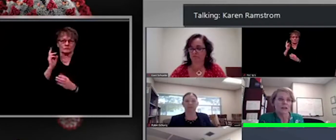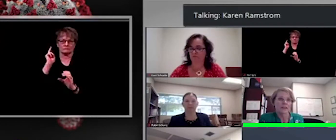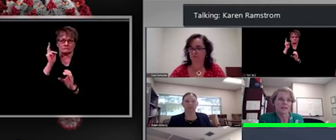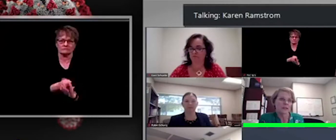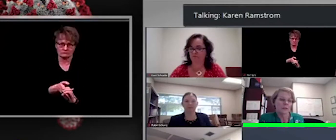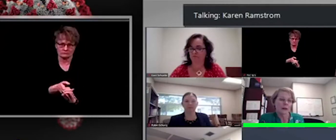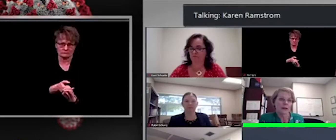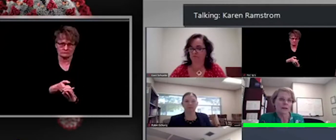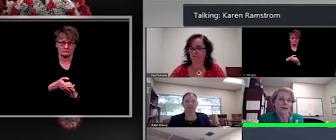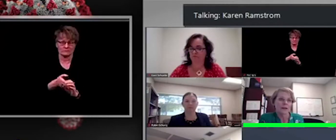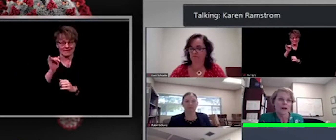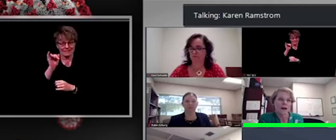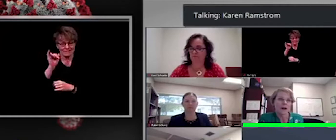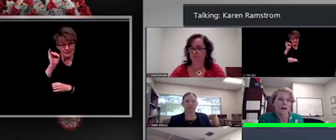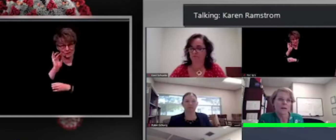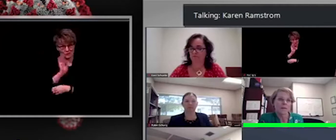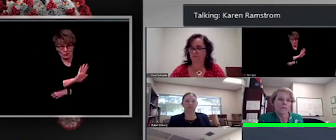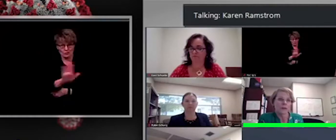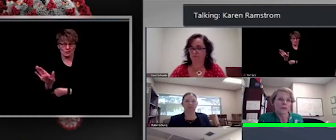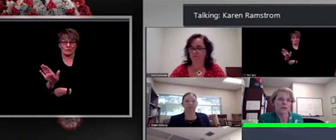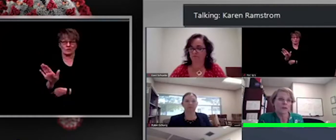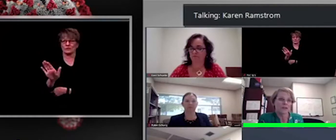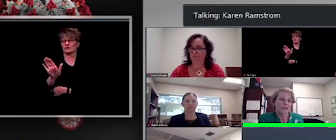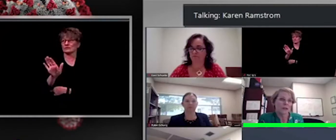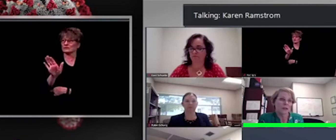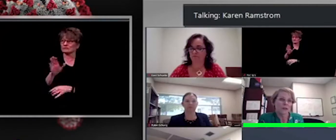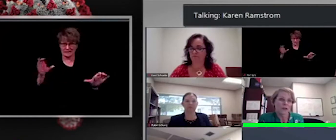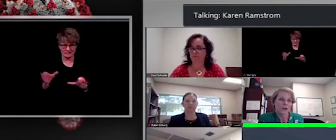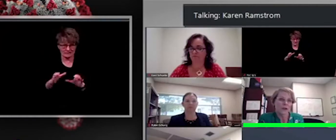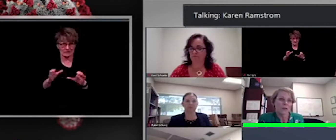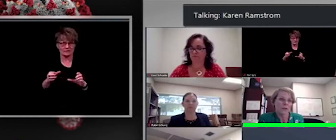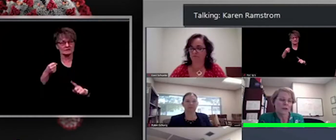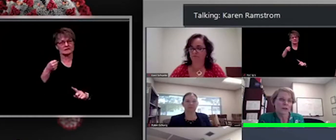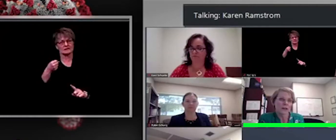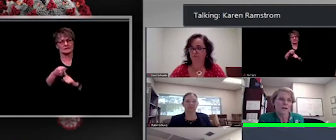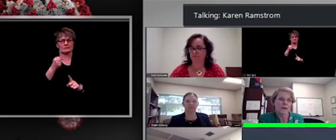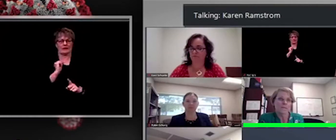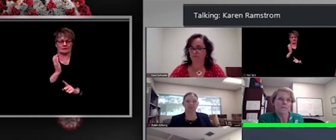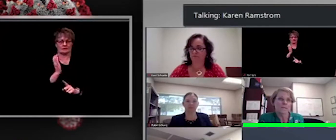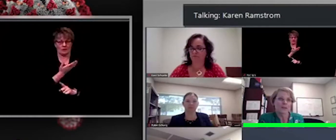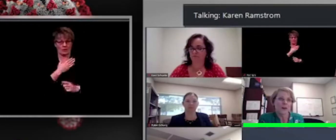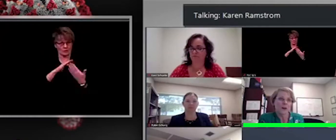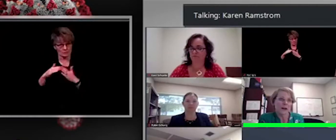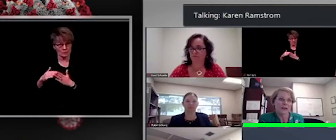and it does impact the services that we can enjoy in our community. So, now I'll pass